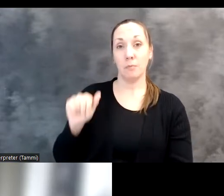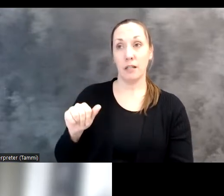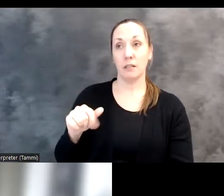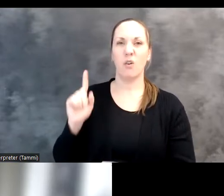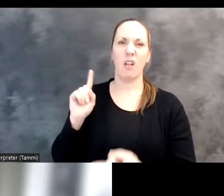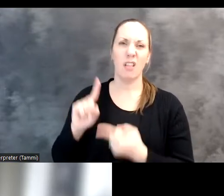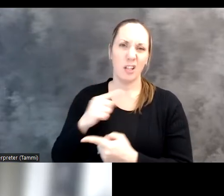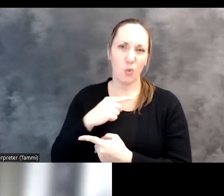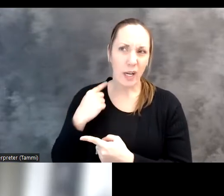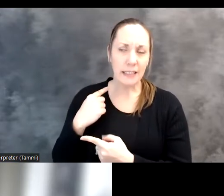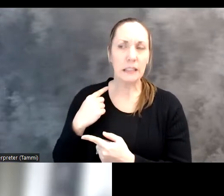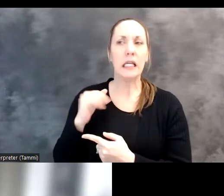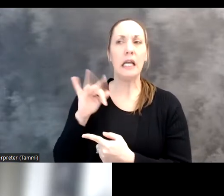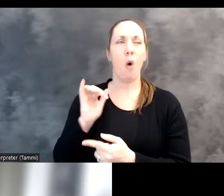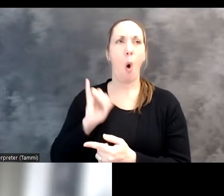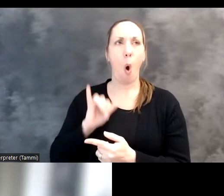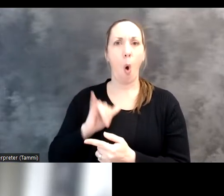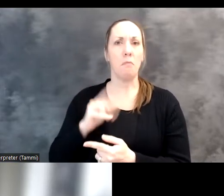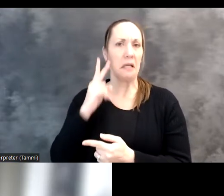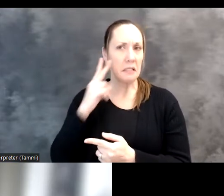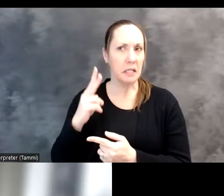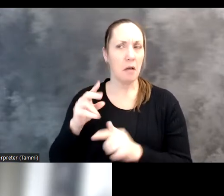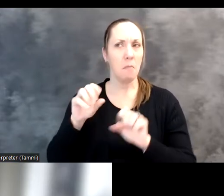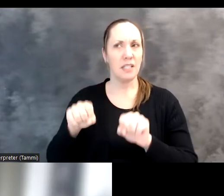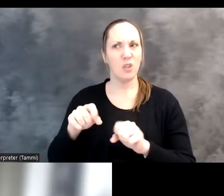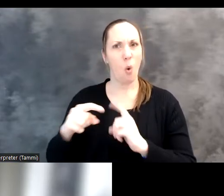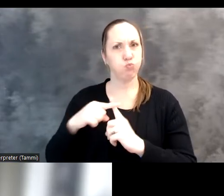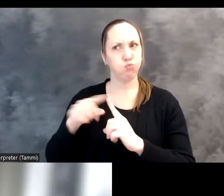neurotechnology. You know, I think a lot of People with Disabilities will